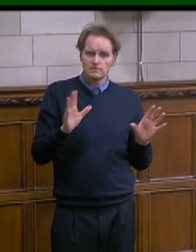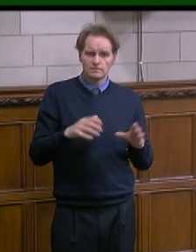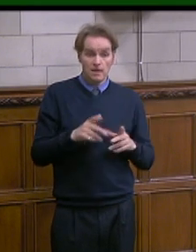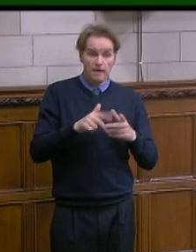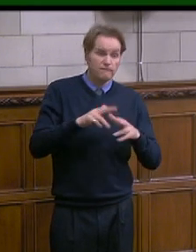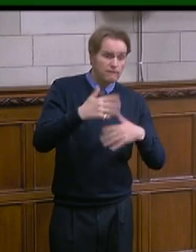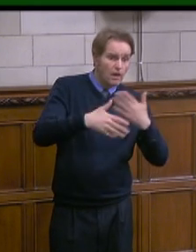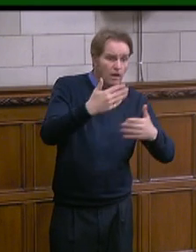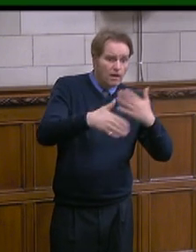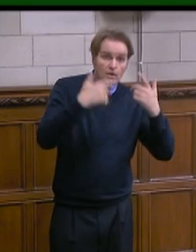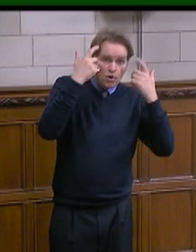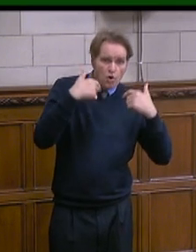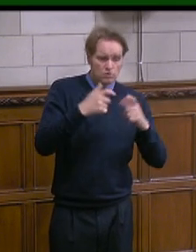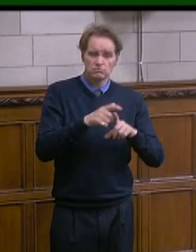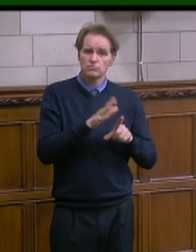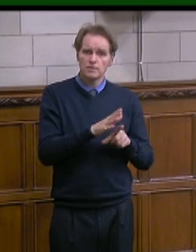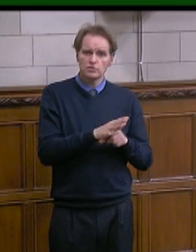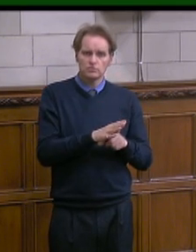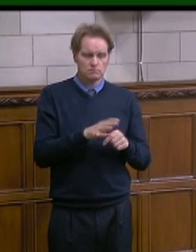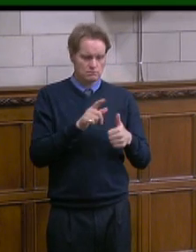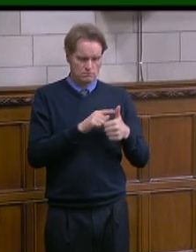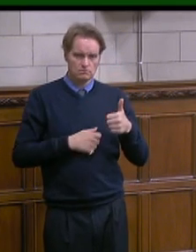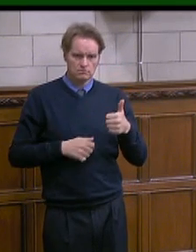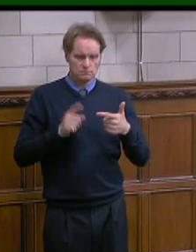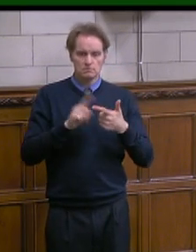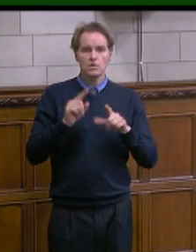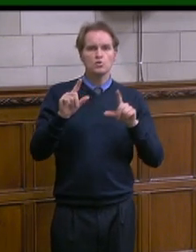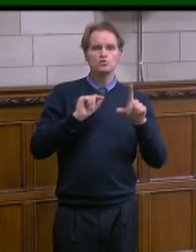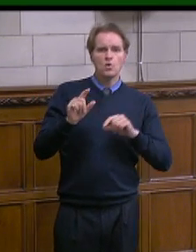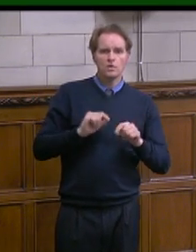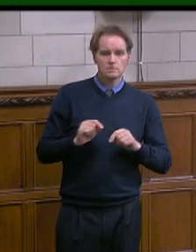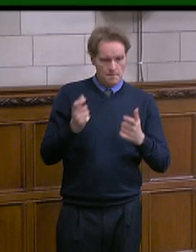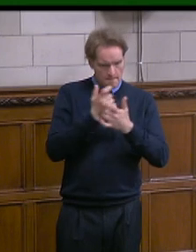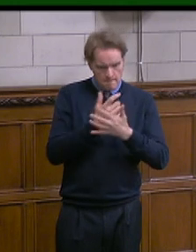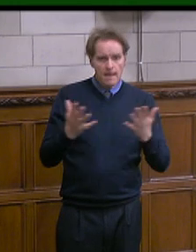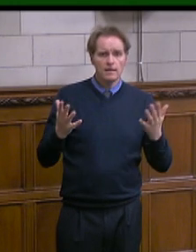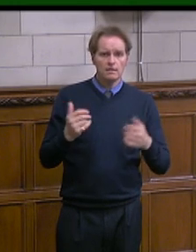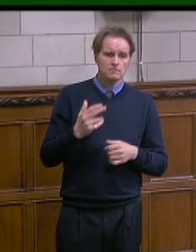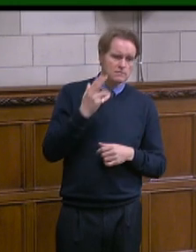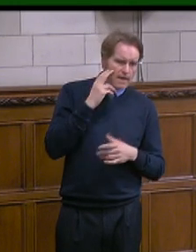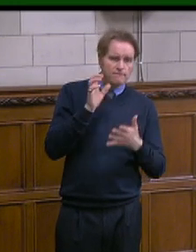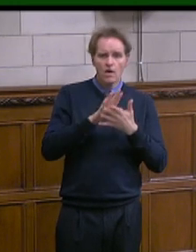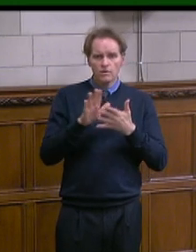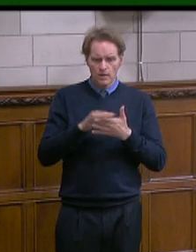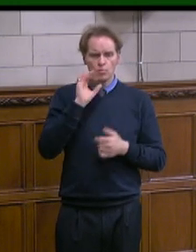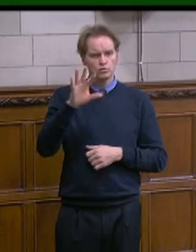On denial of choice, thousands of young people, whether deaf or hearing, would choose the subject, but they do not get the chance.